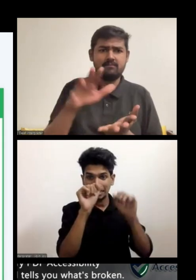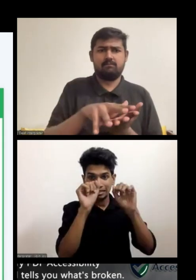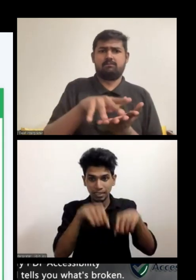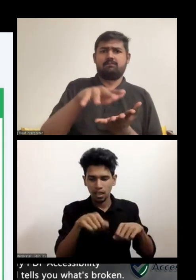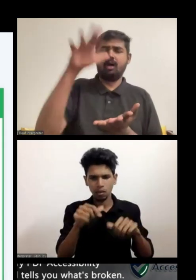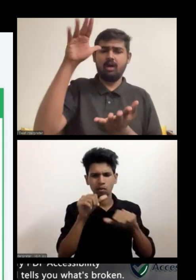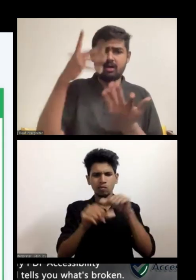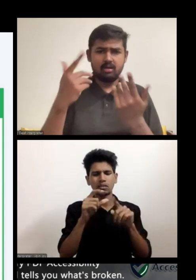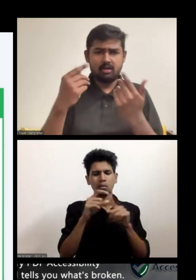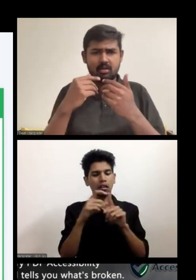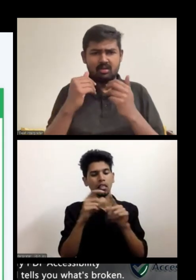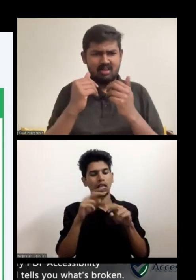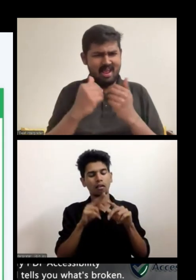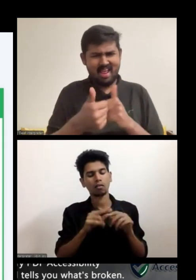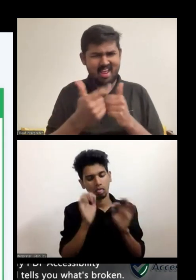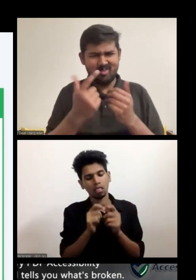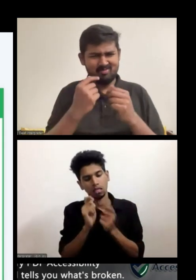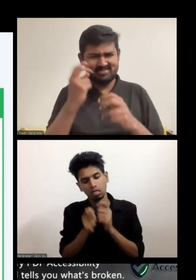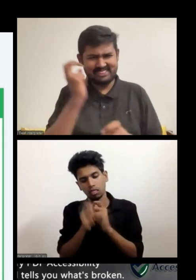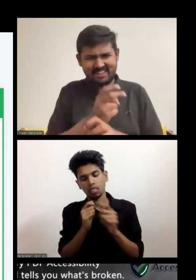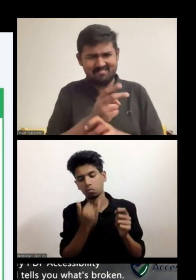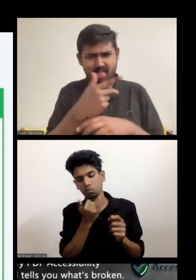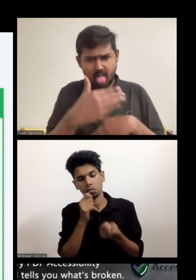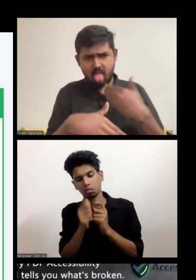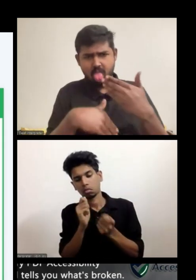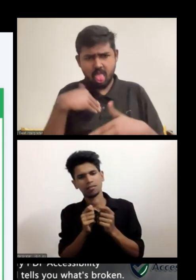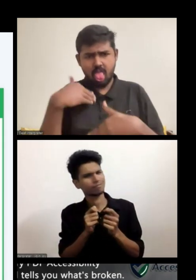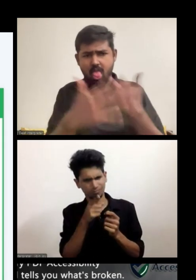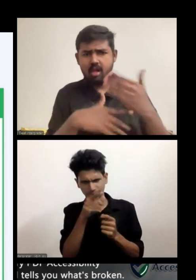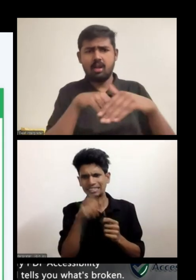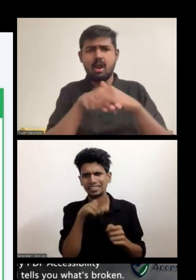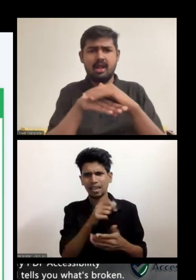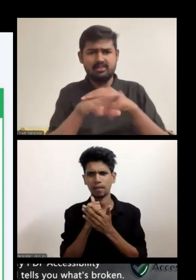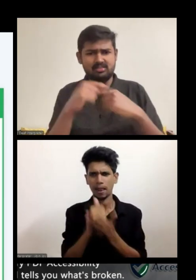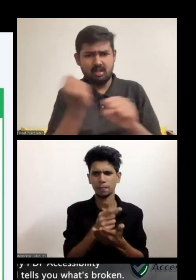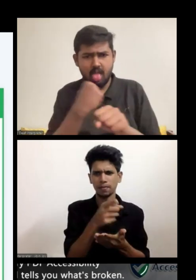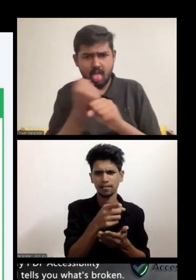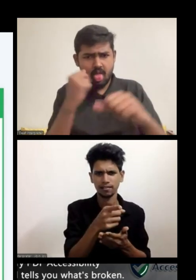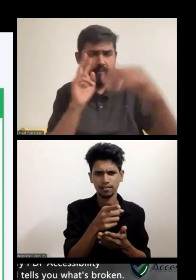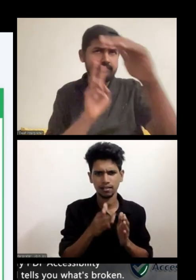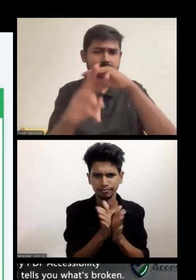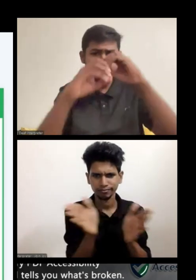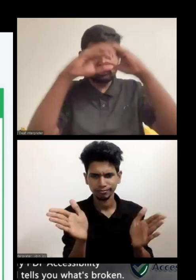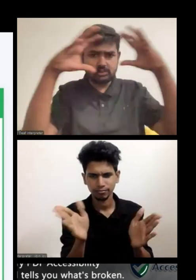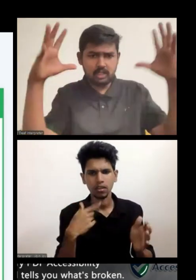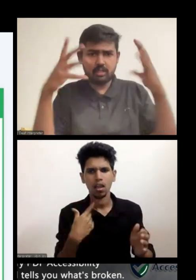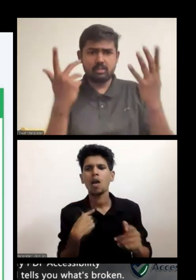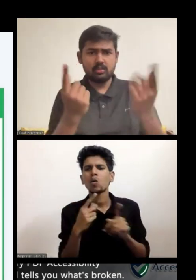getting this accessible. So I found this tool it works like I need to upload a PDF that is inaccessible.